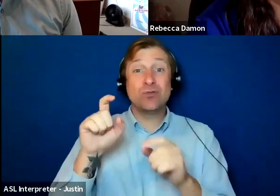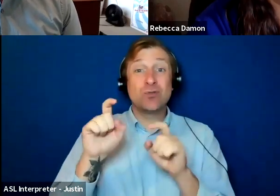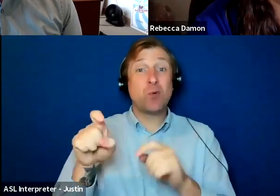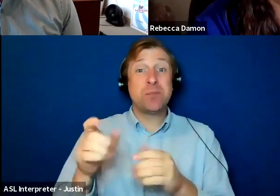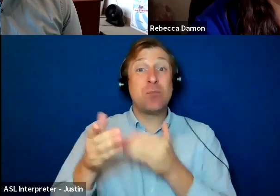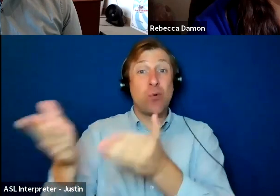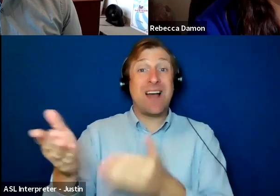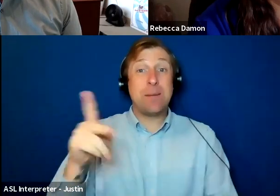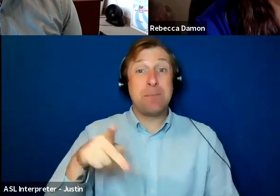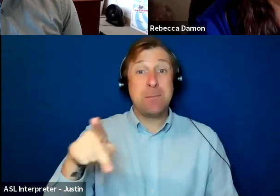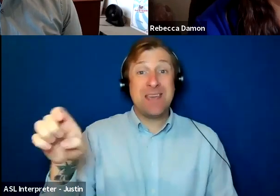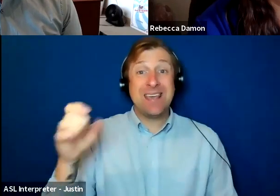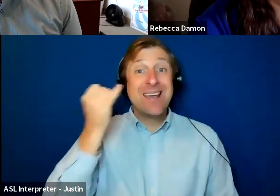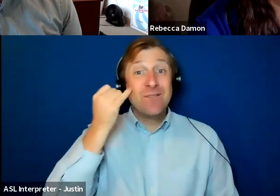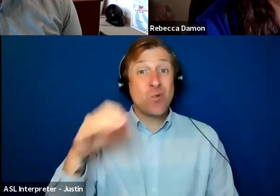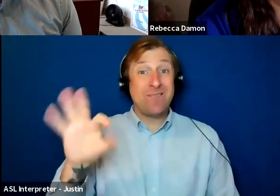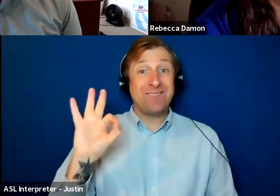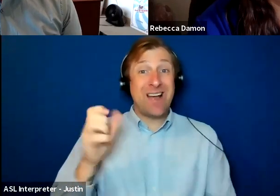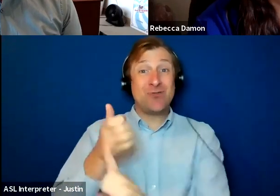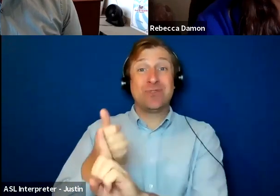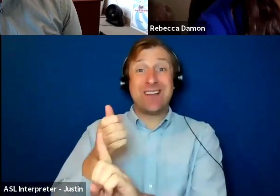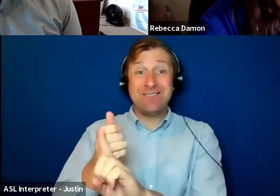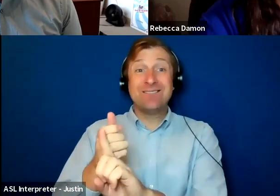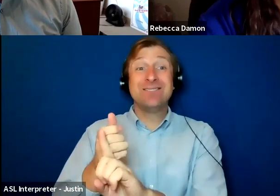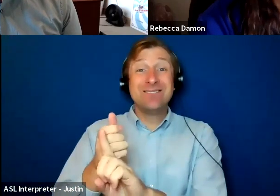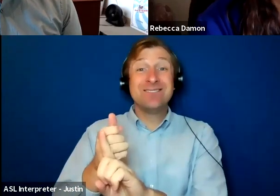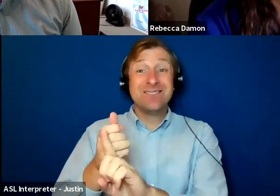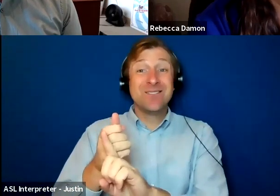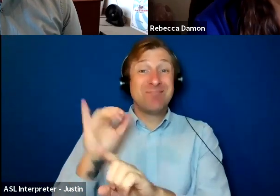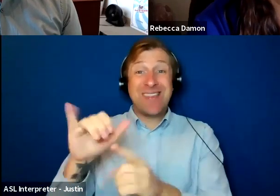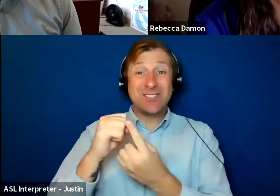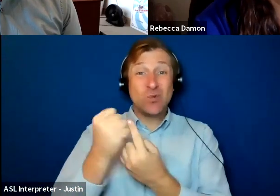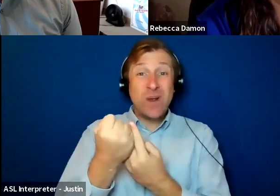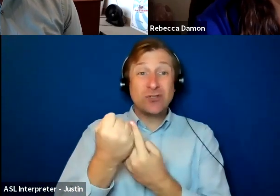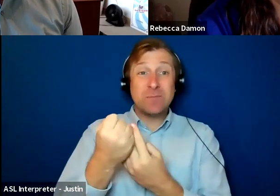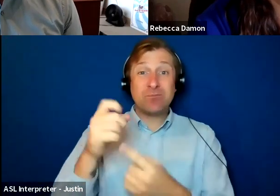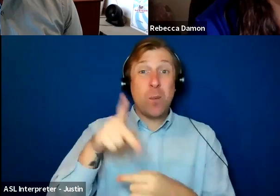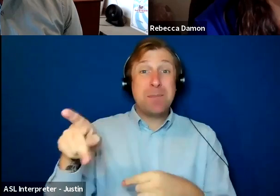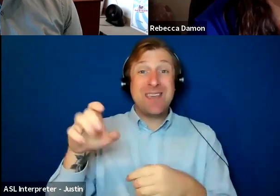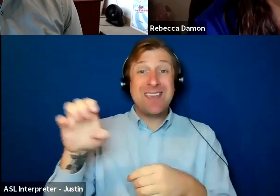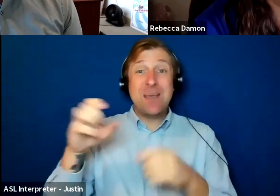And so if you find yourself on a set where something like that is happening, where a PPE is only being provided to principle performers,